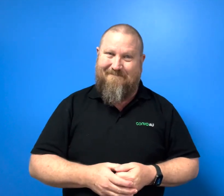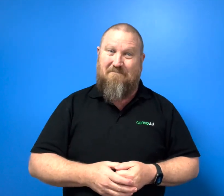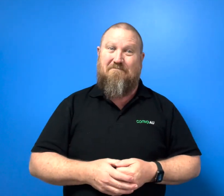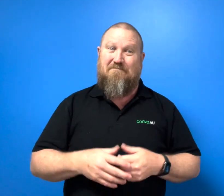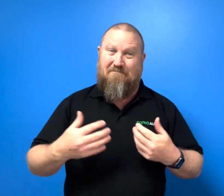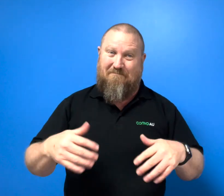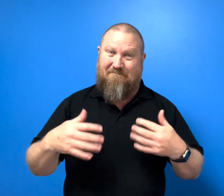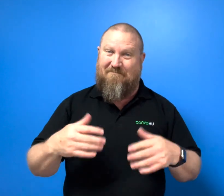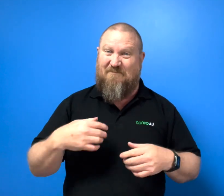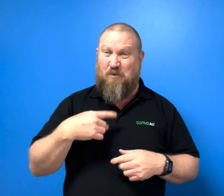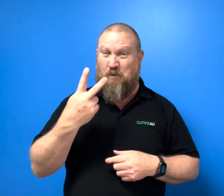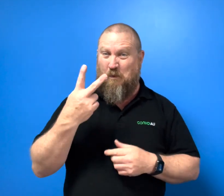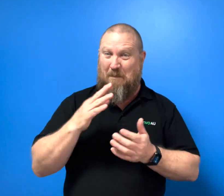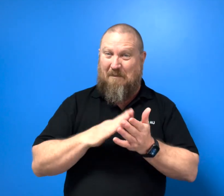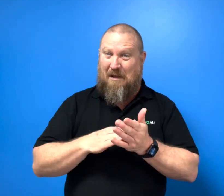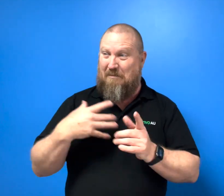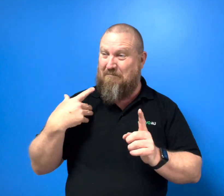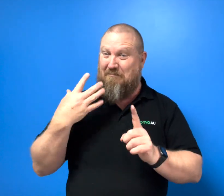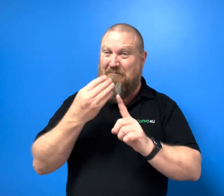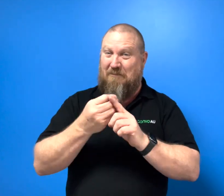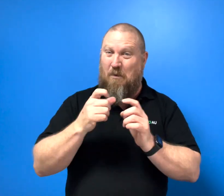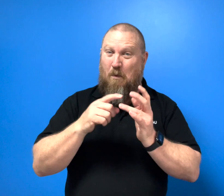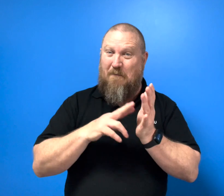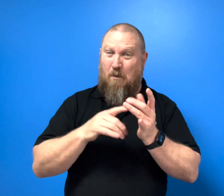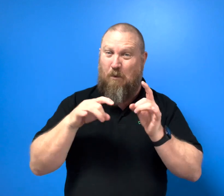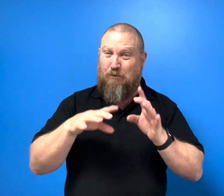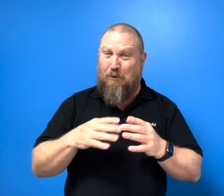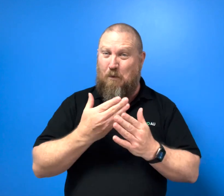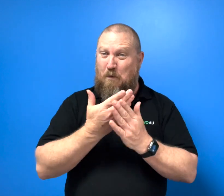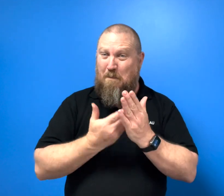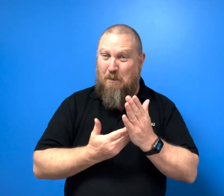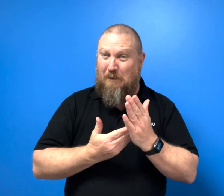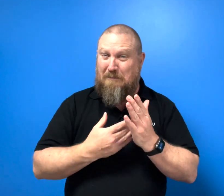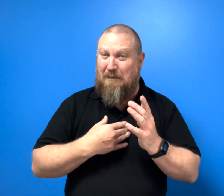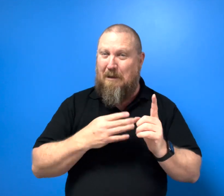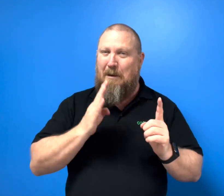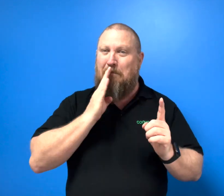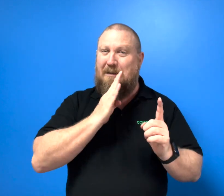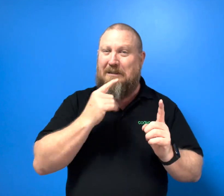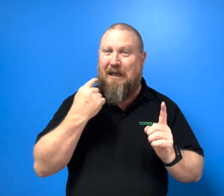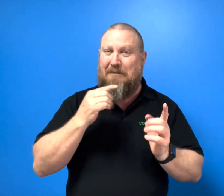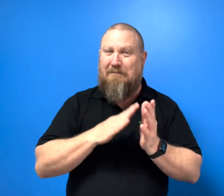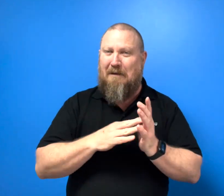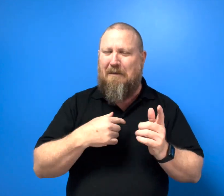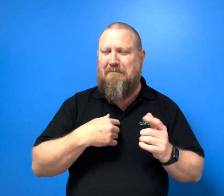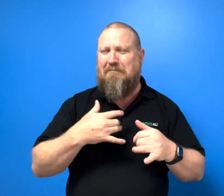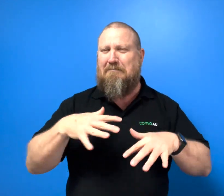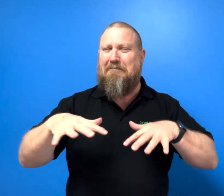What a busy 2 months for Convo Australia, I have completely forgotten to do monthly update